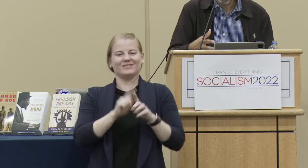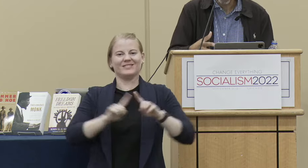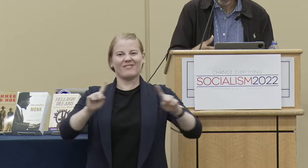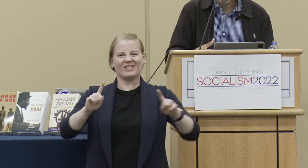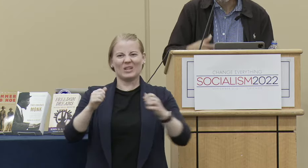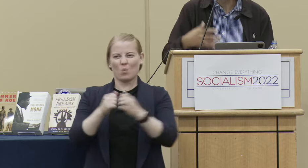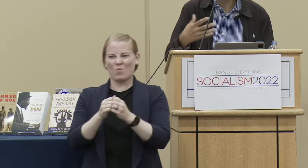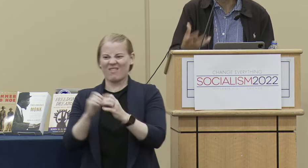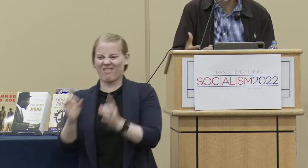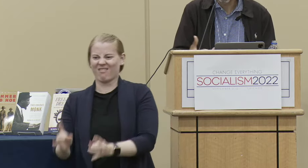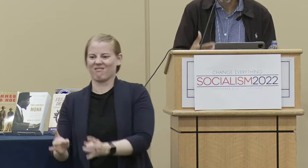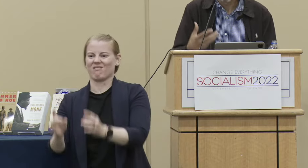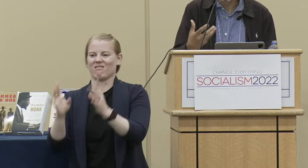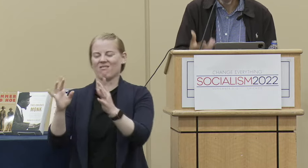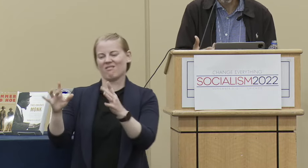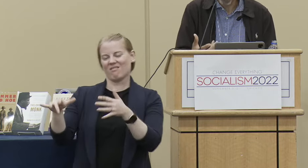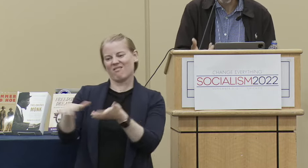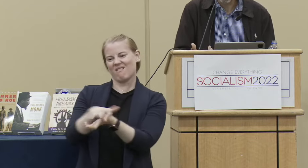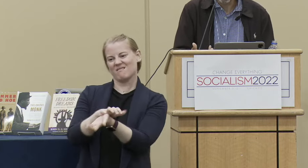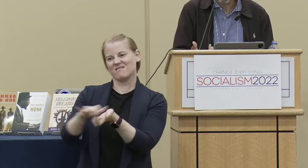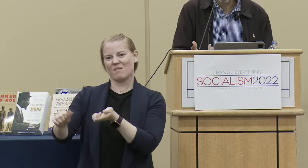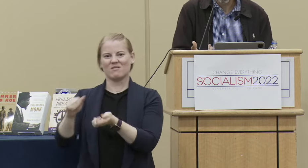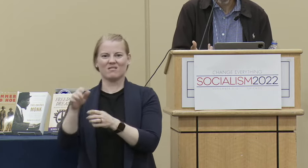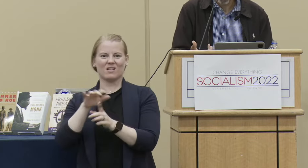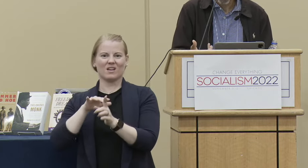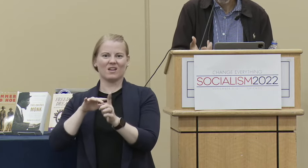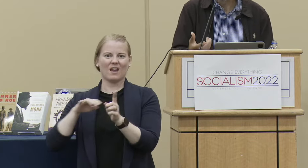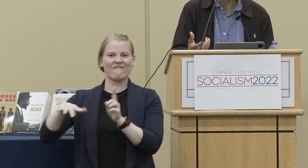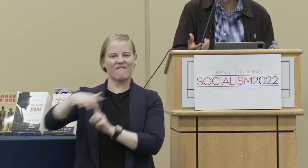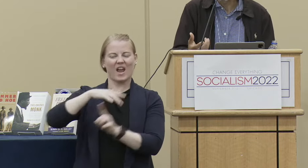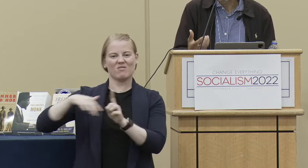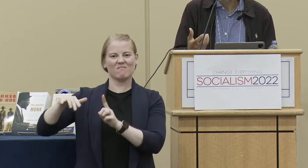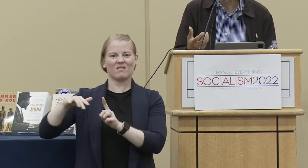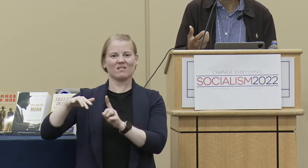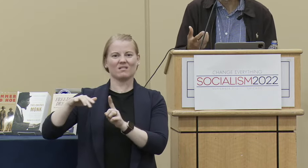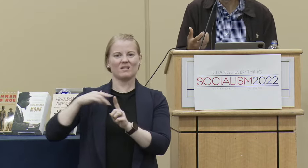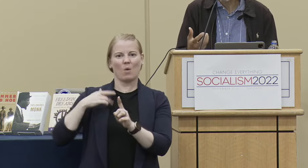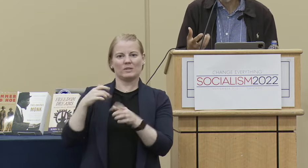differently to the toxic environment and destruction